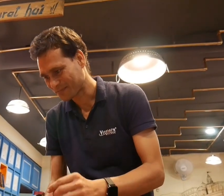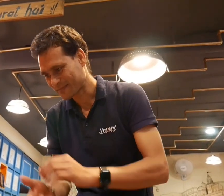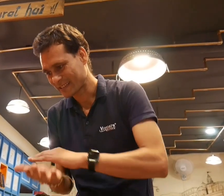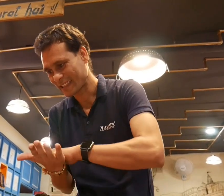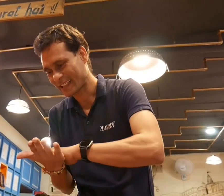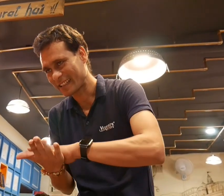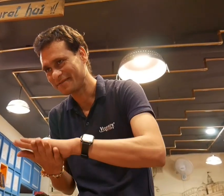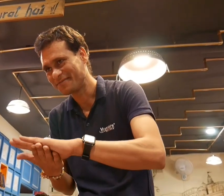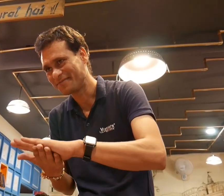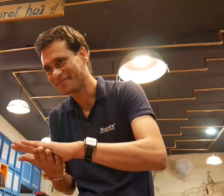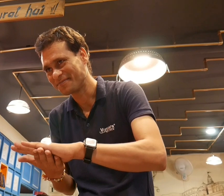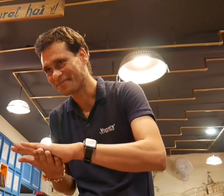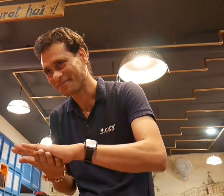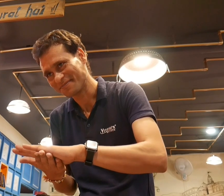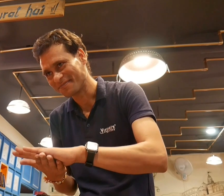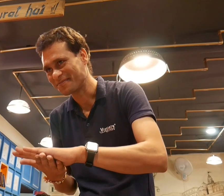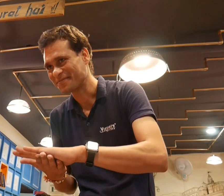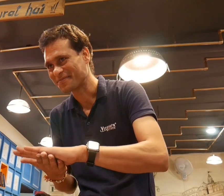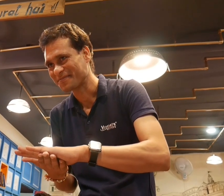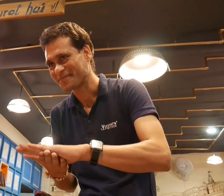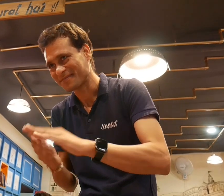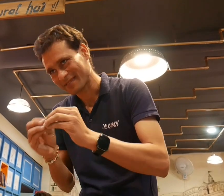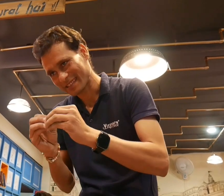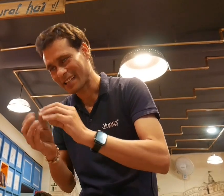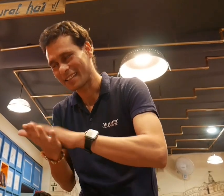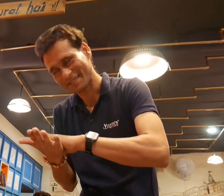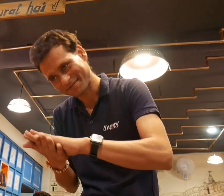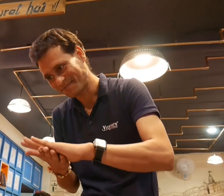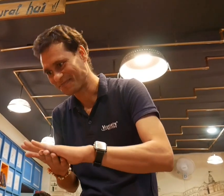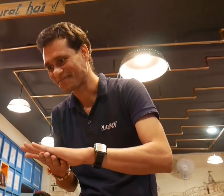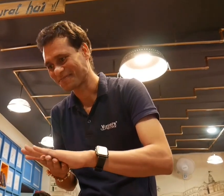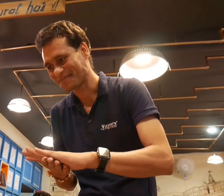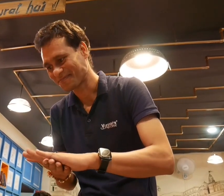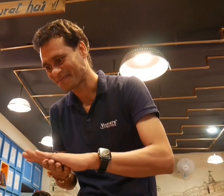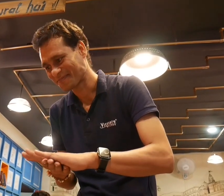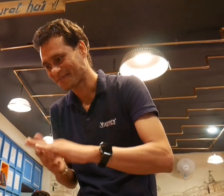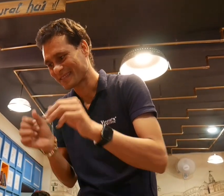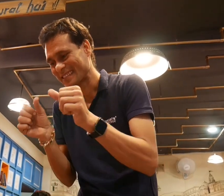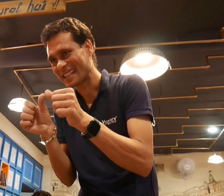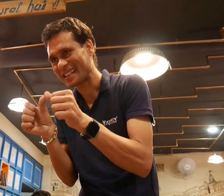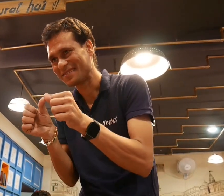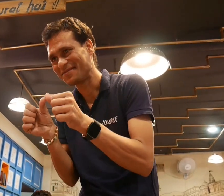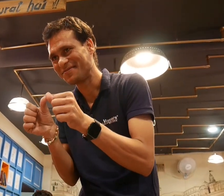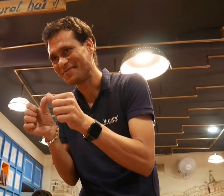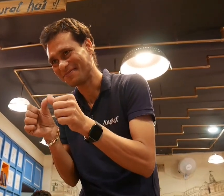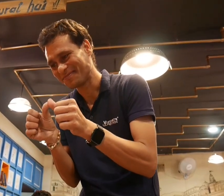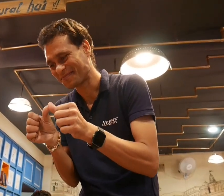H A